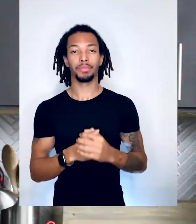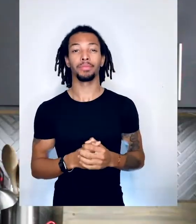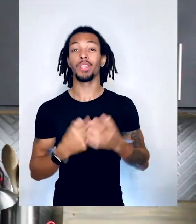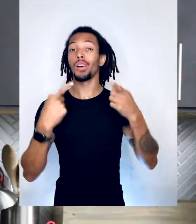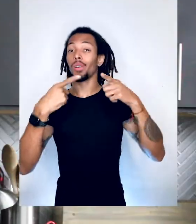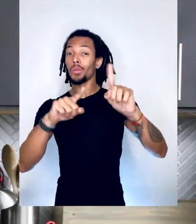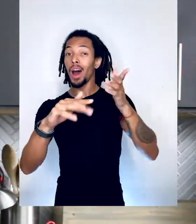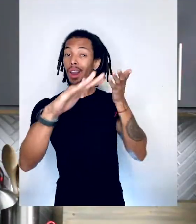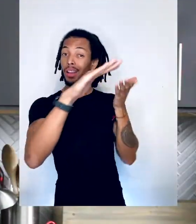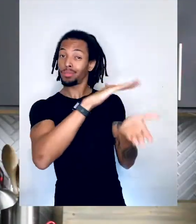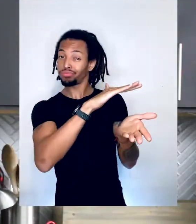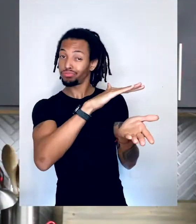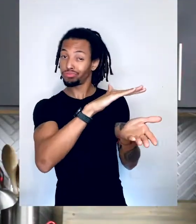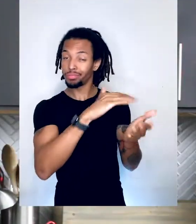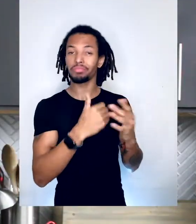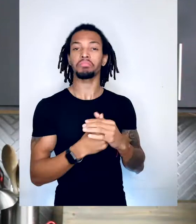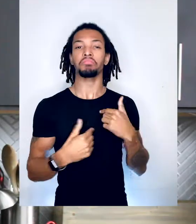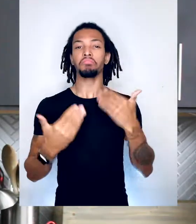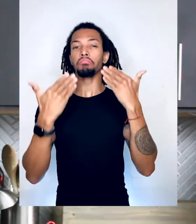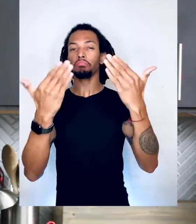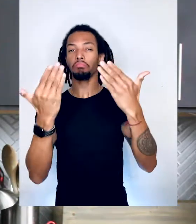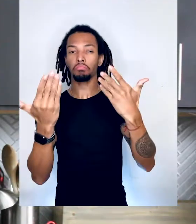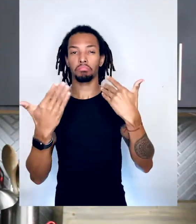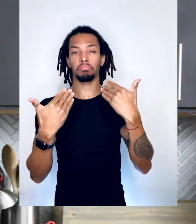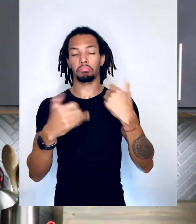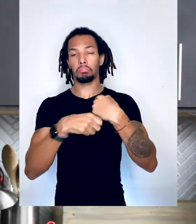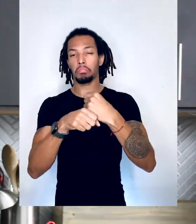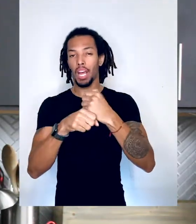And while those are roasting, I'm going to make my glaze which could not be easier.